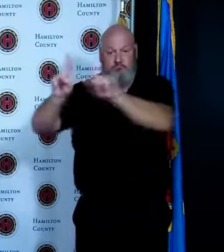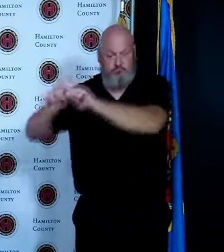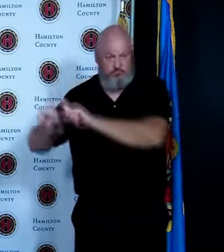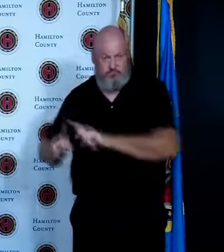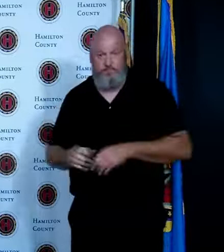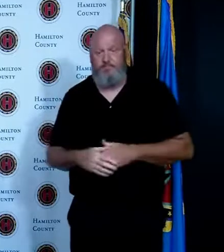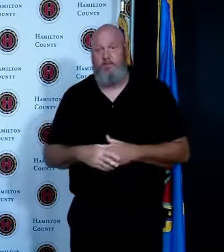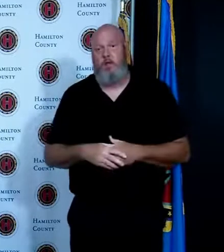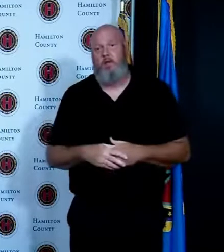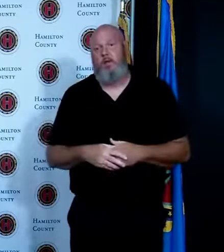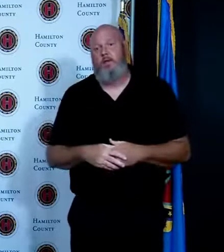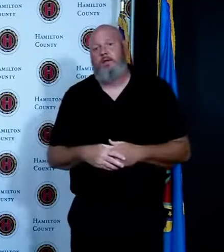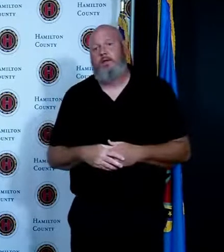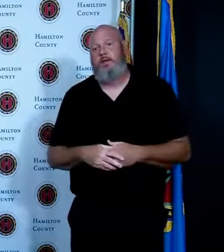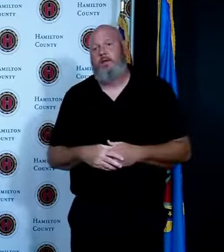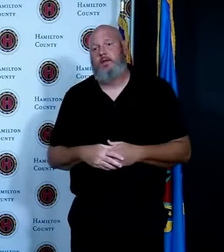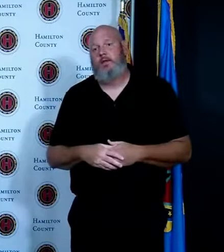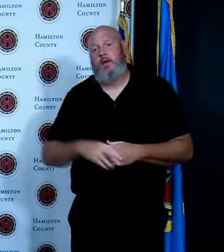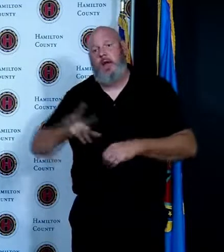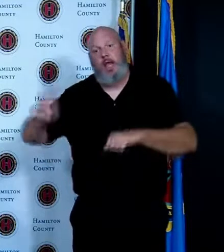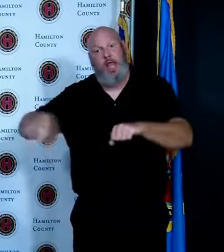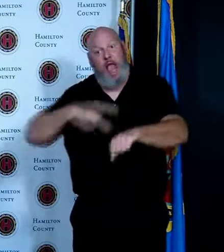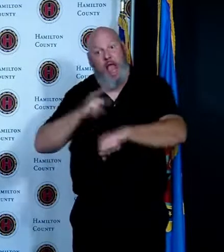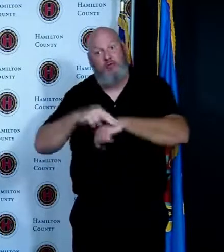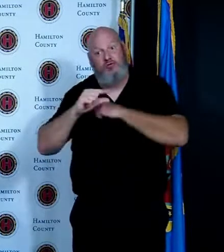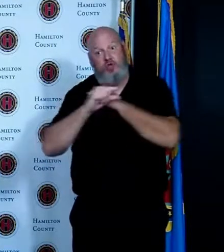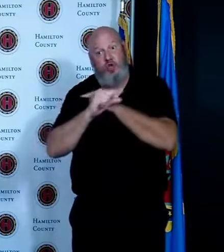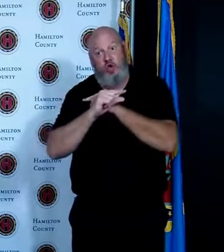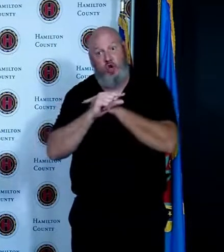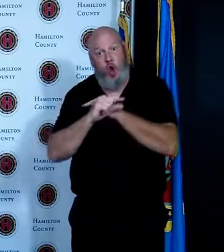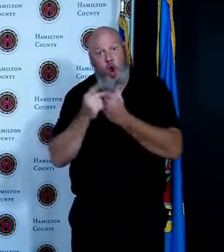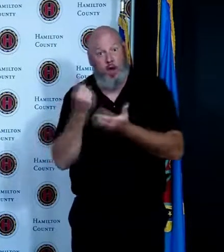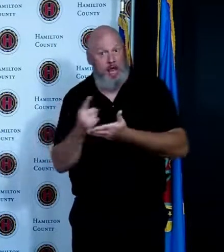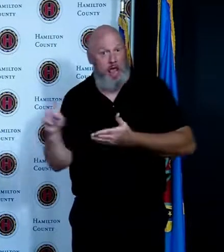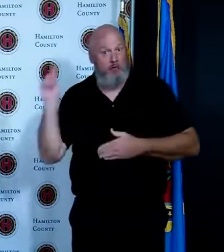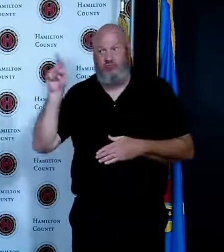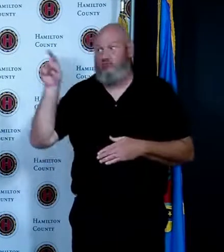week we were in forest park we tested over 3600 individuals within the